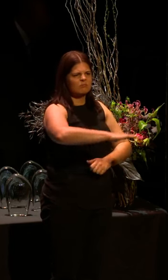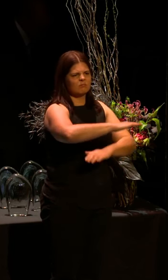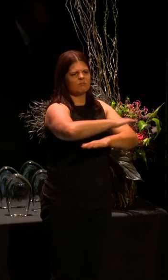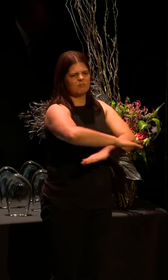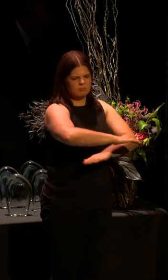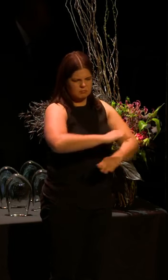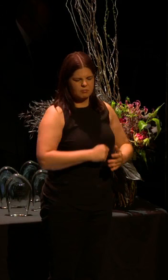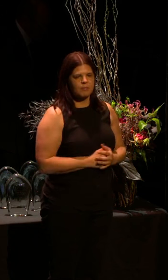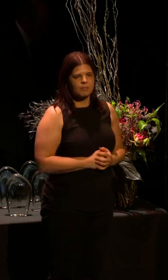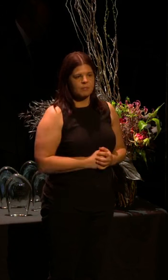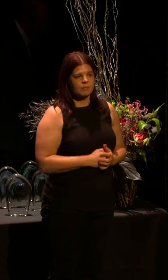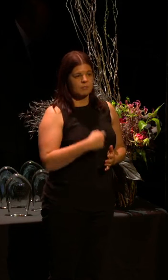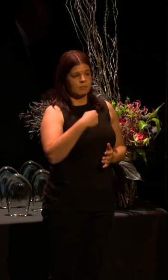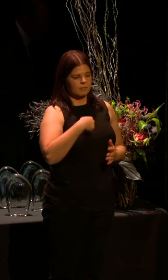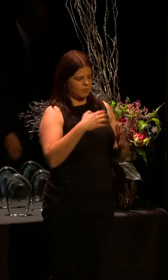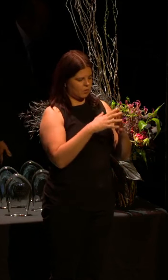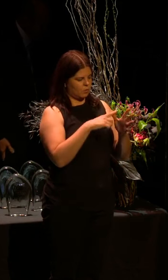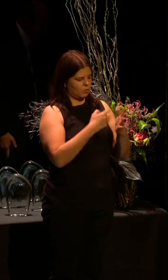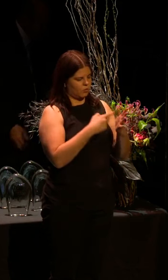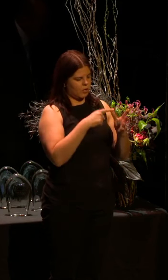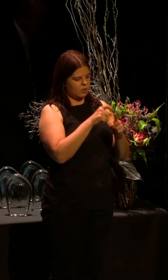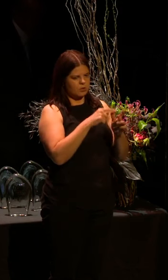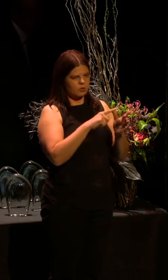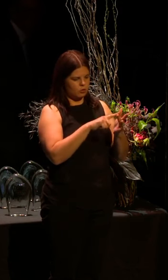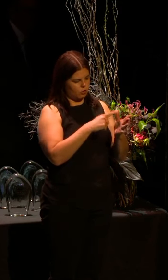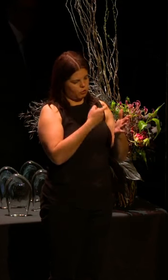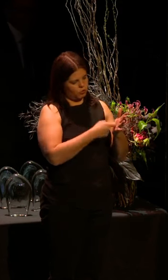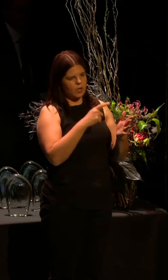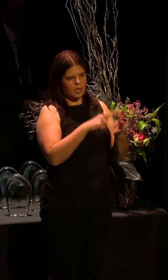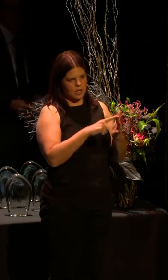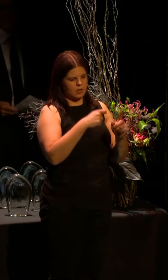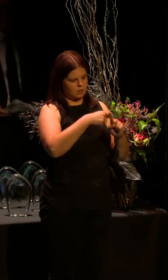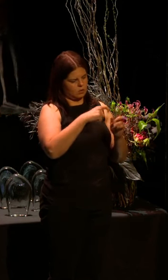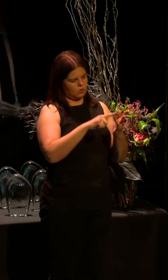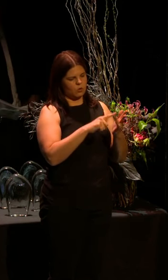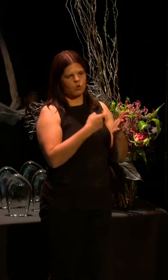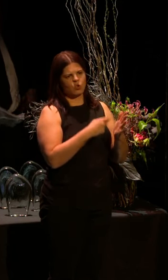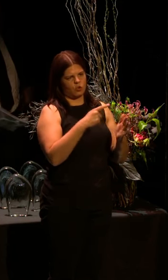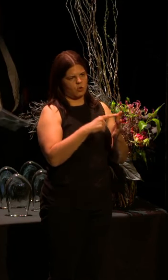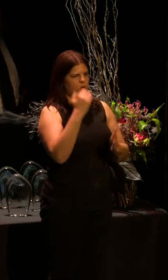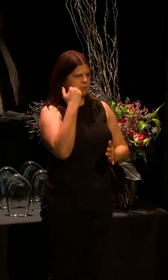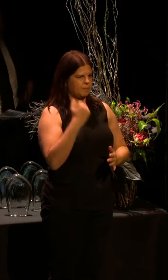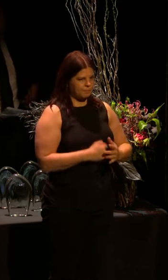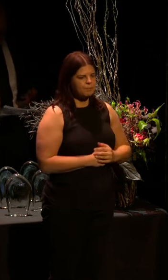And I am a Wiradjuri Curia Balan. And my ancestral blood line